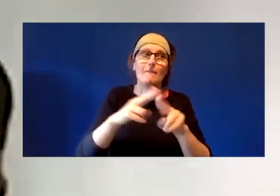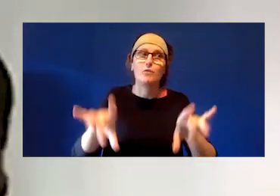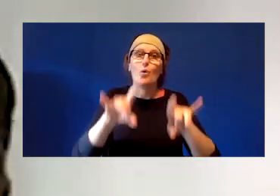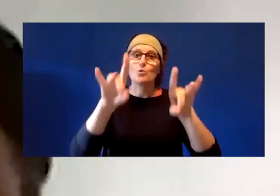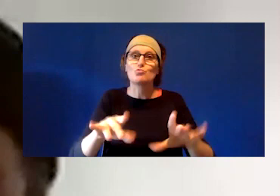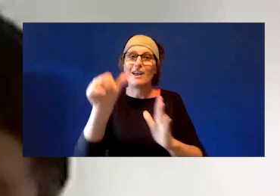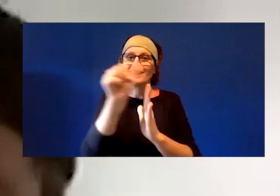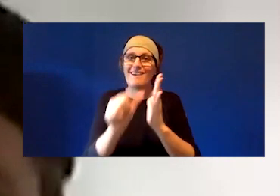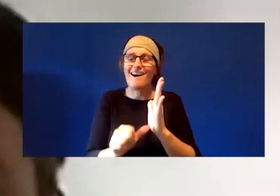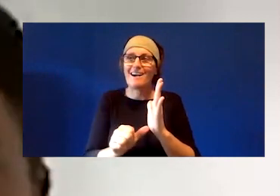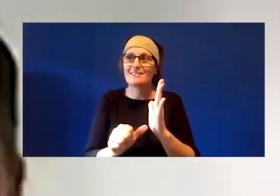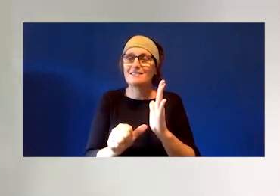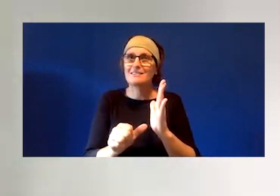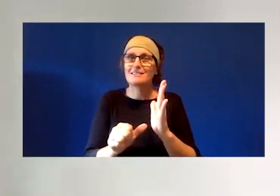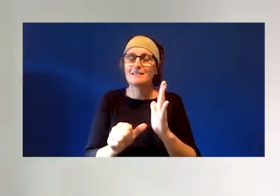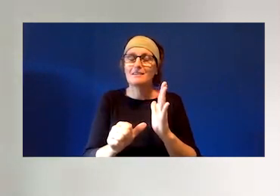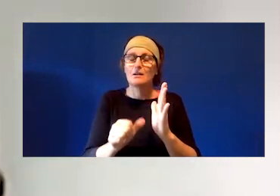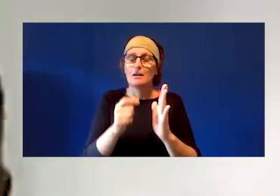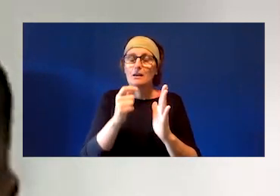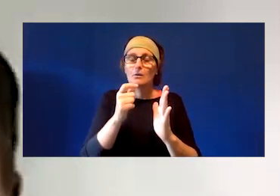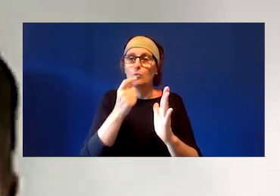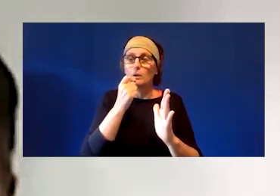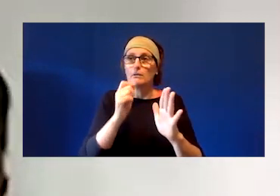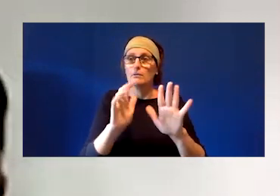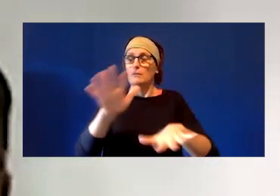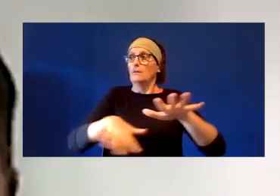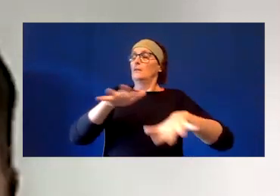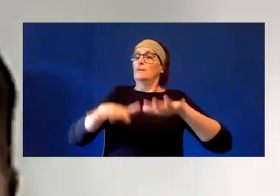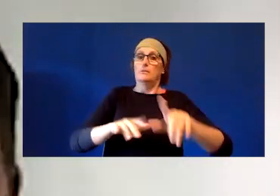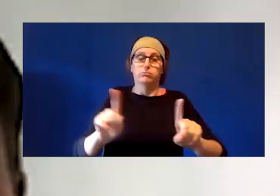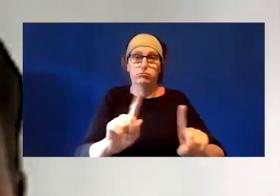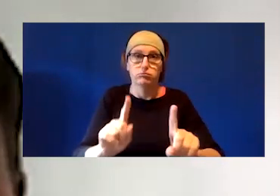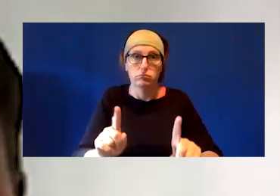yet have the opportunities to be making our income and generating our